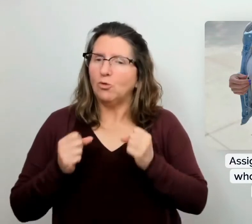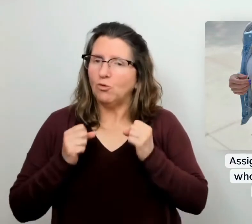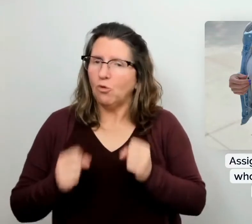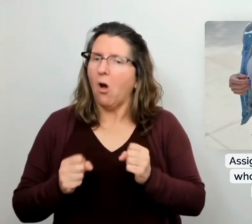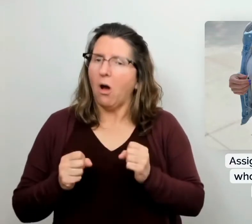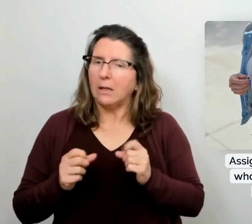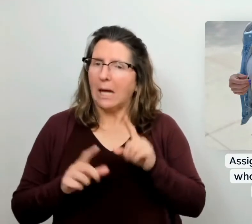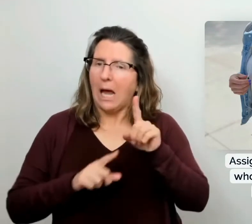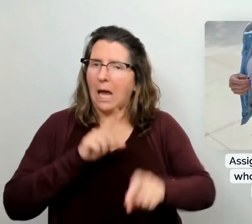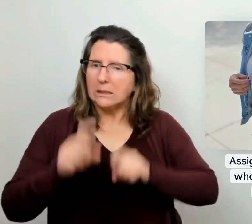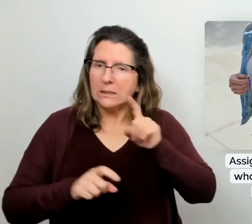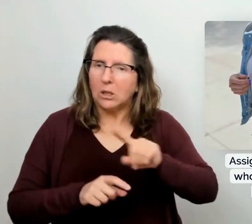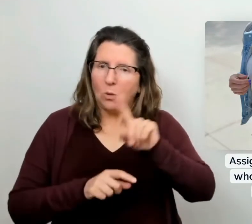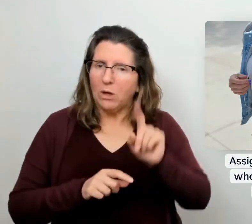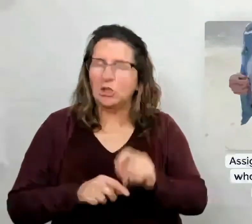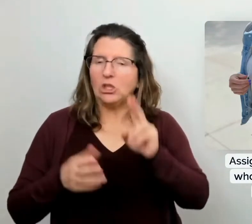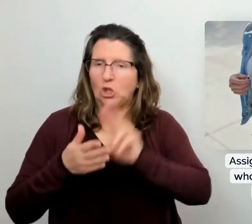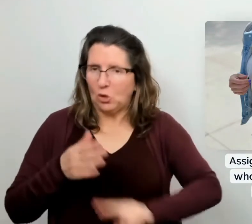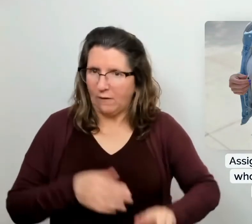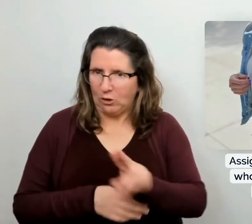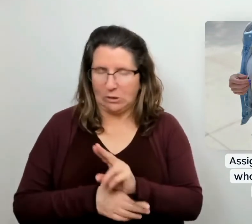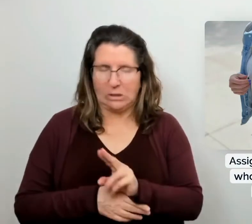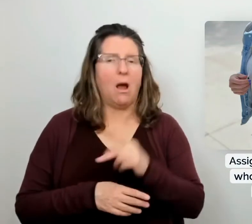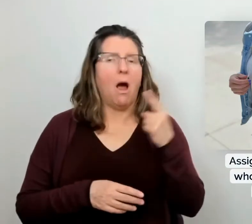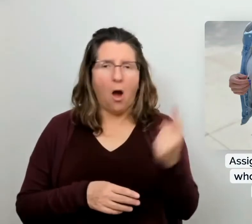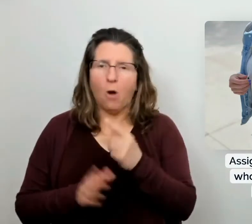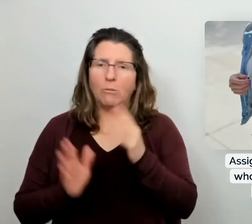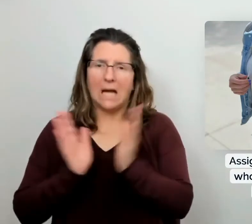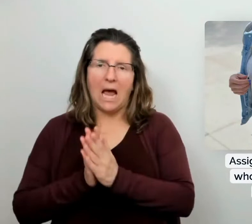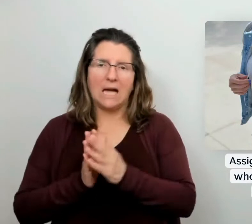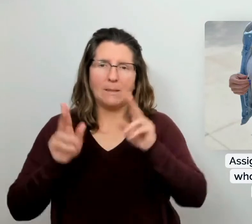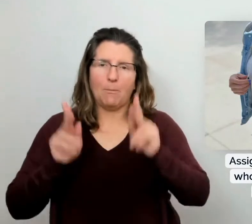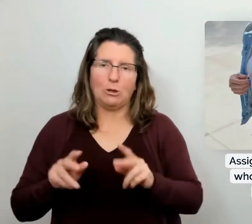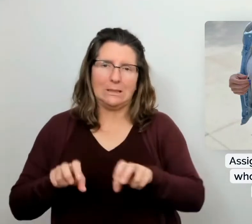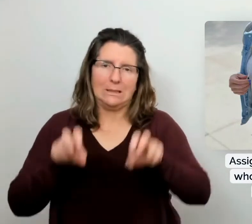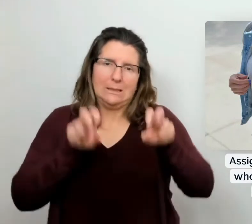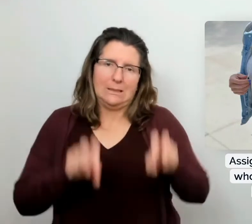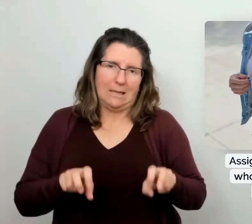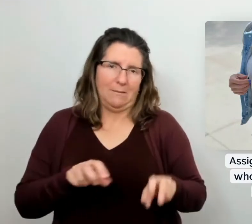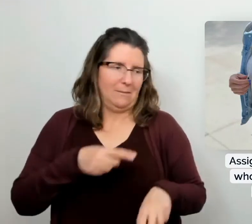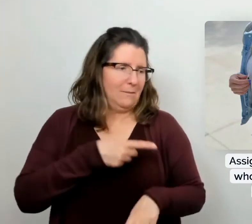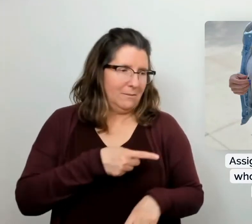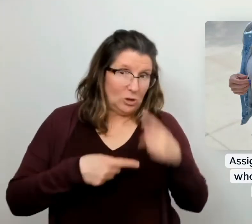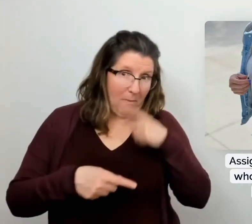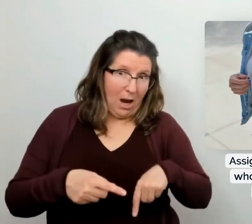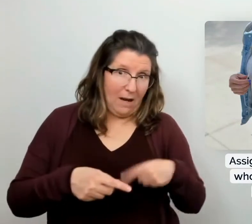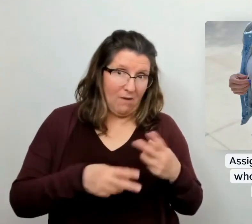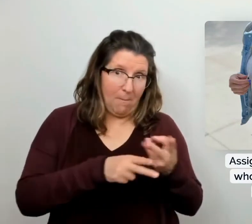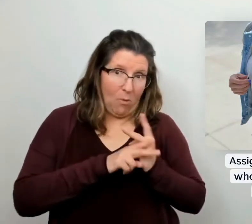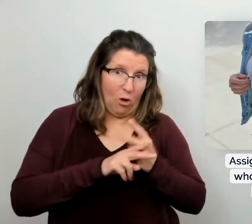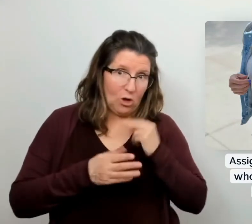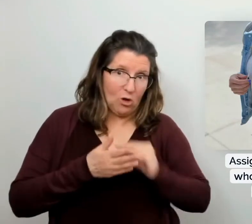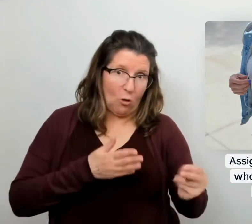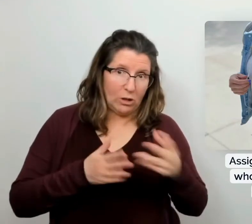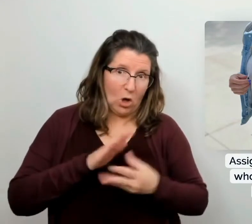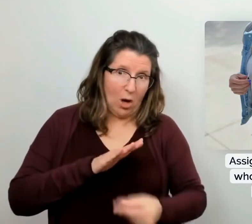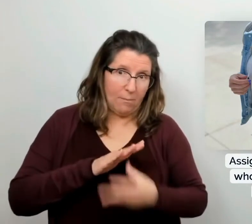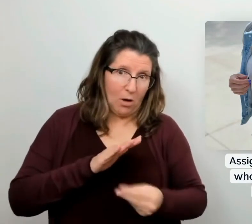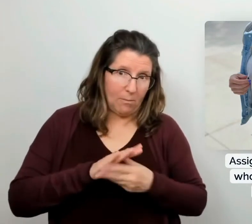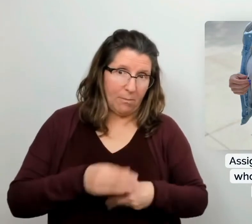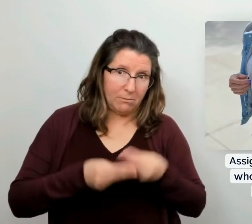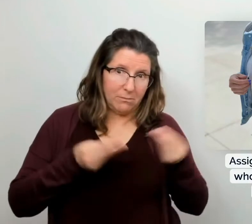In university I was more assertive and I would ask the student next to me if I could make photocopies of their notes.